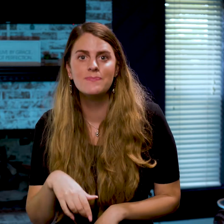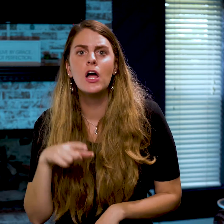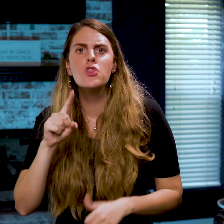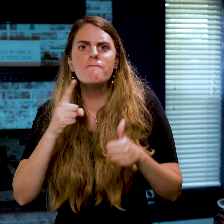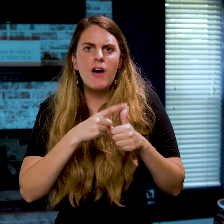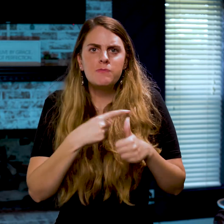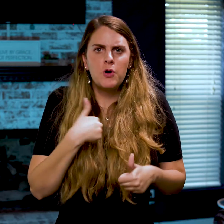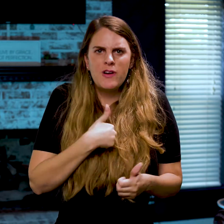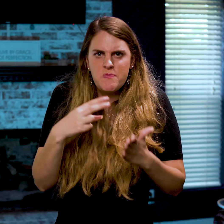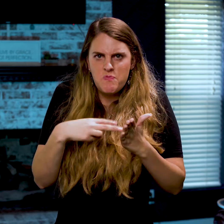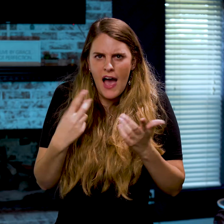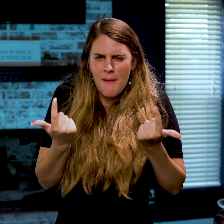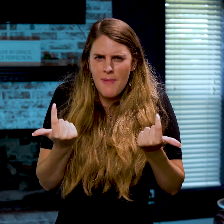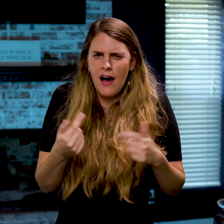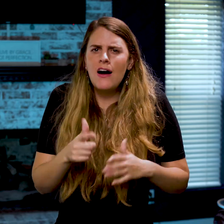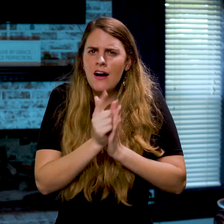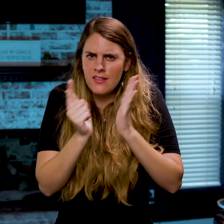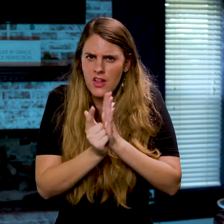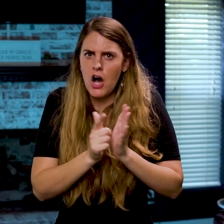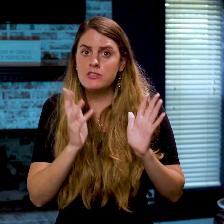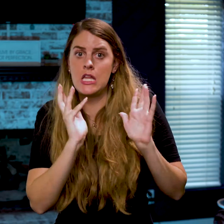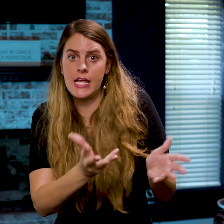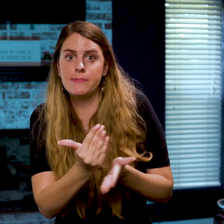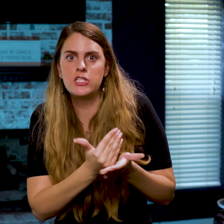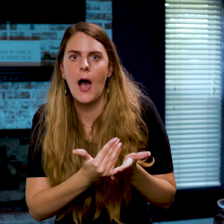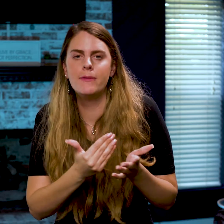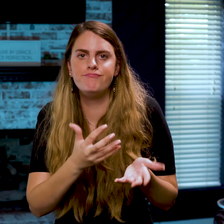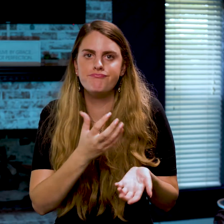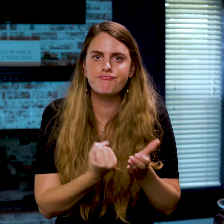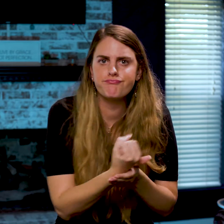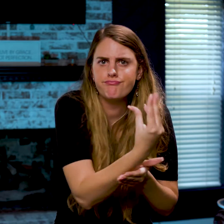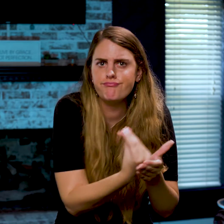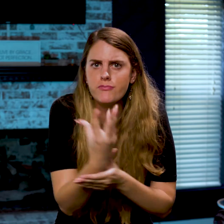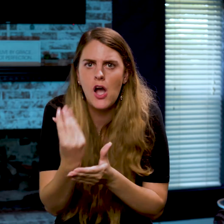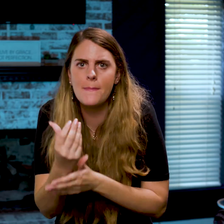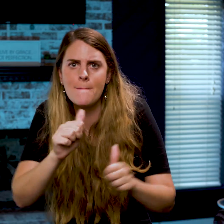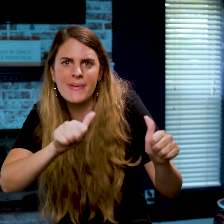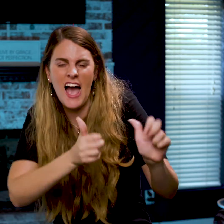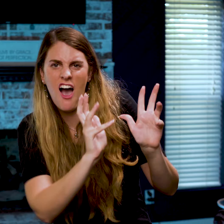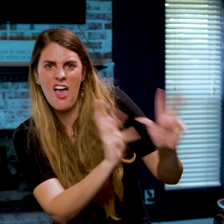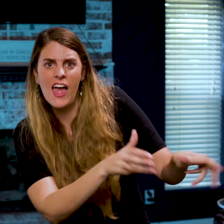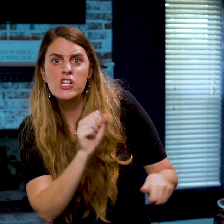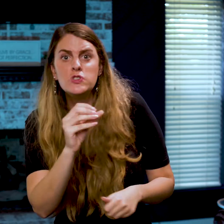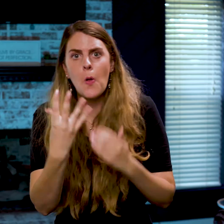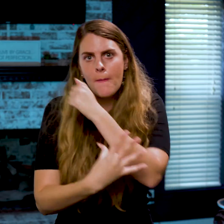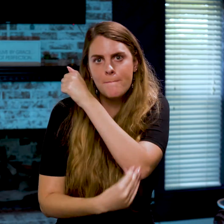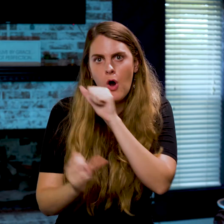The first was when we read about the law to leave some of the harvest behind so the poor